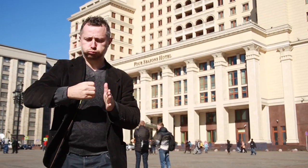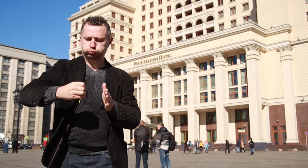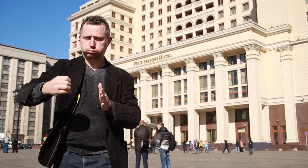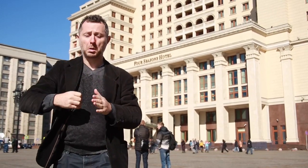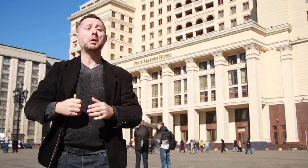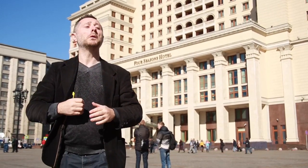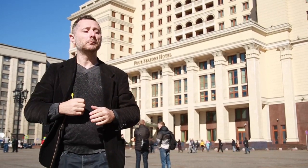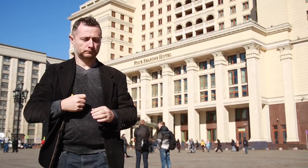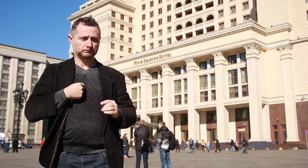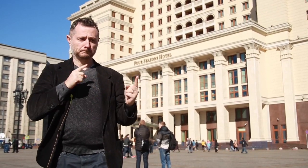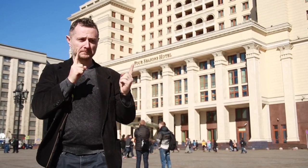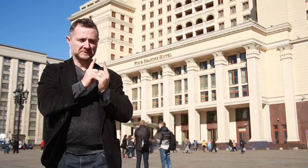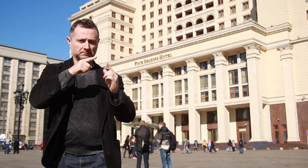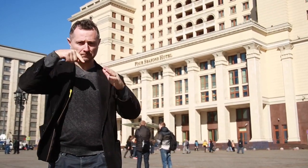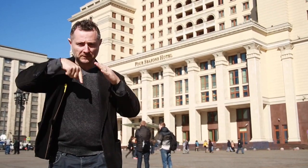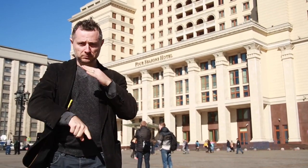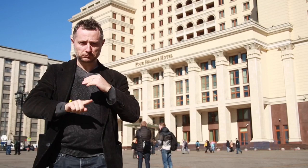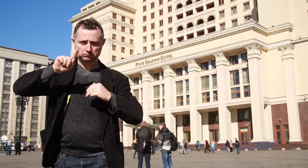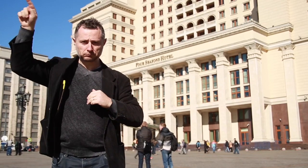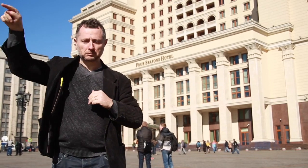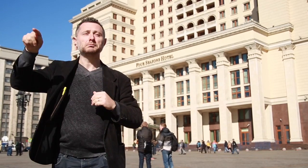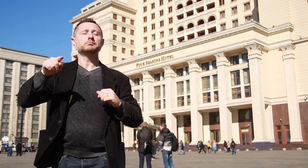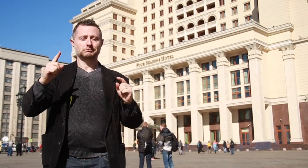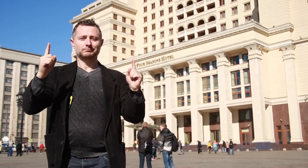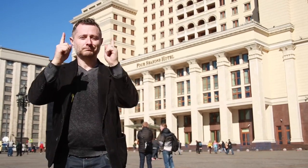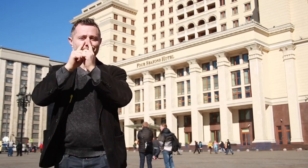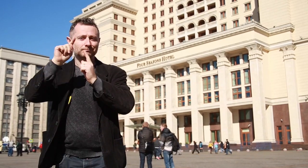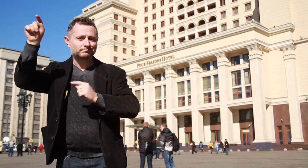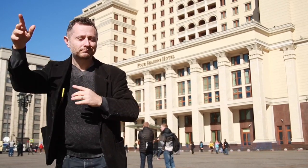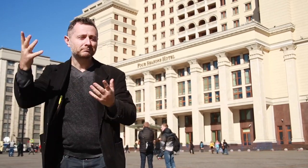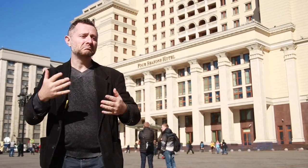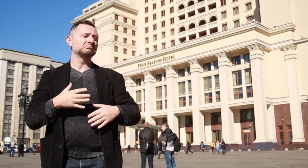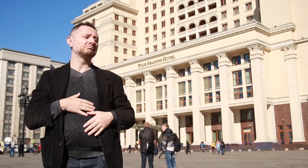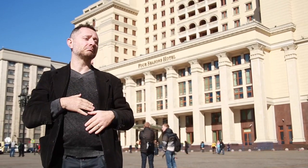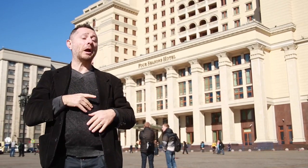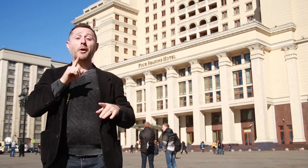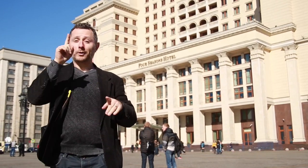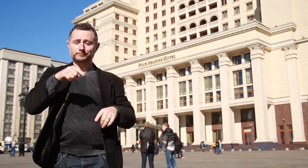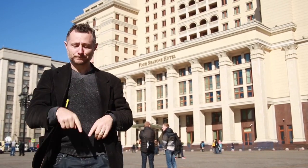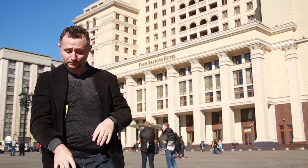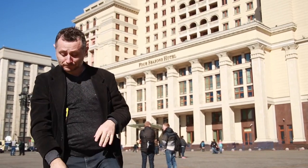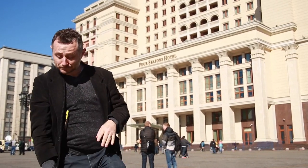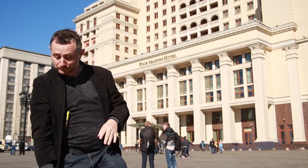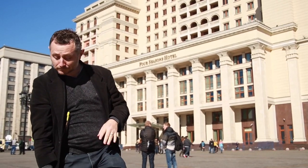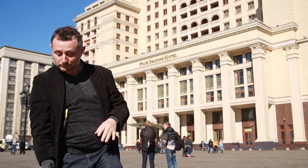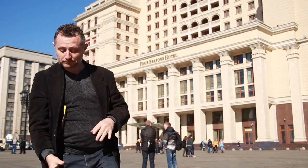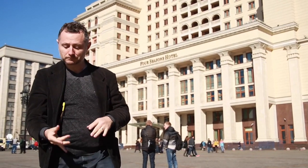the entire amount. They would not sell 1, 5, or 10 lipsticks, it was all-or-nothing. If an agreement was made, the buyer and seller